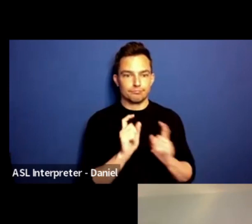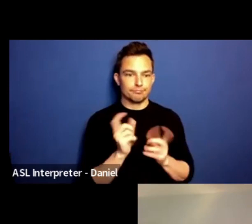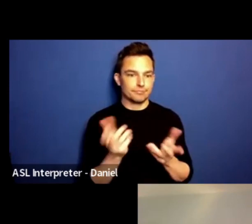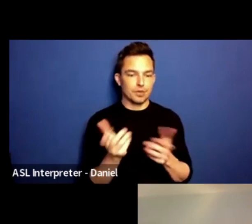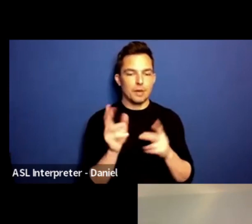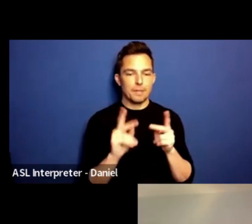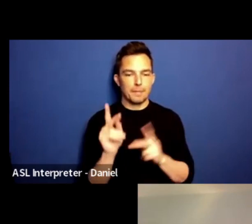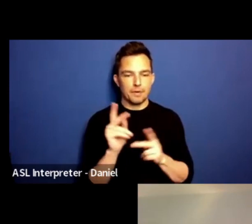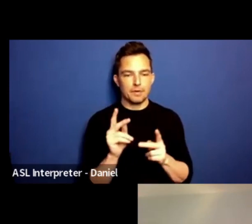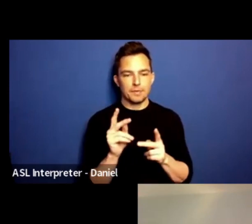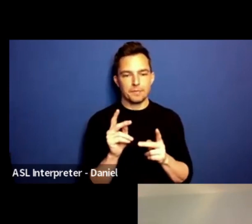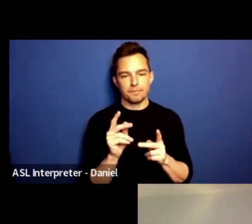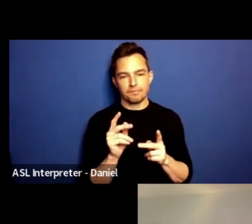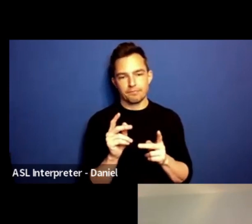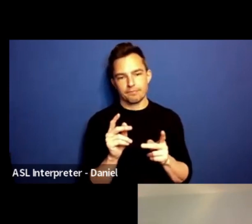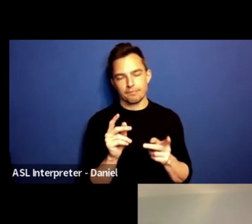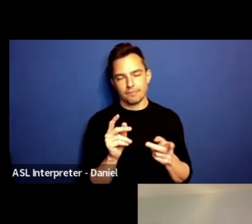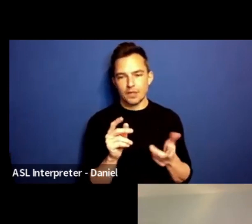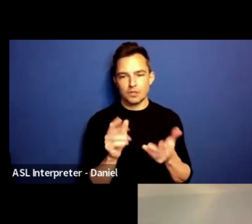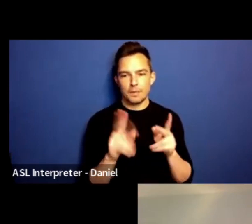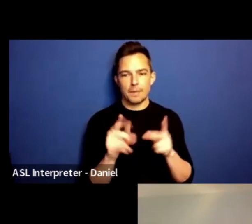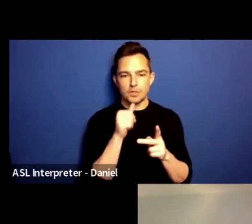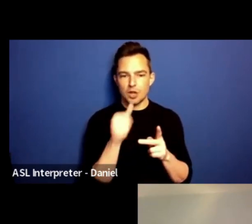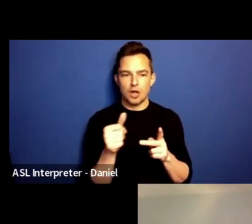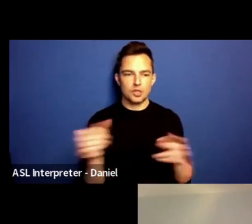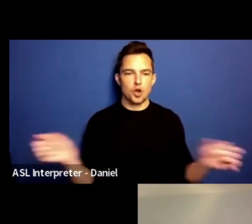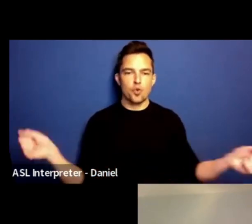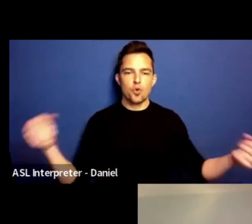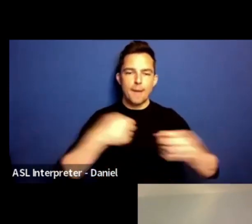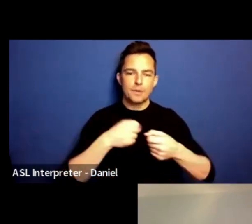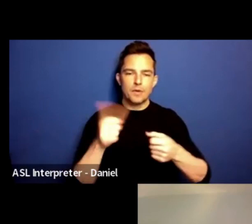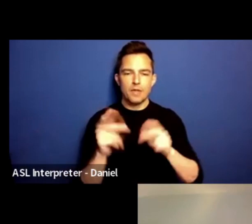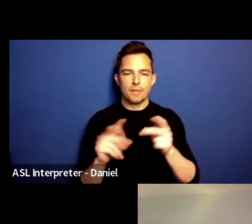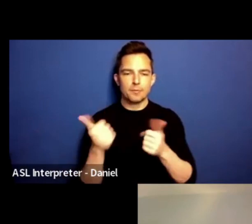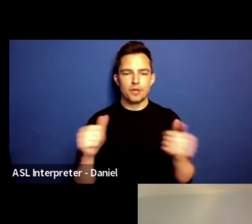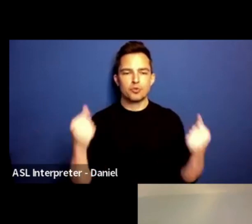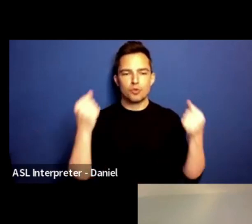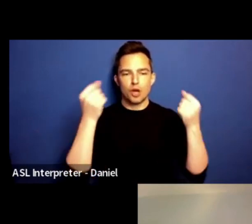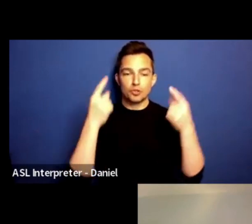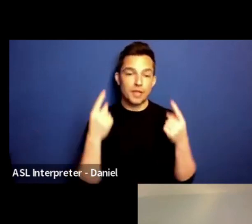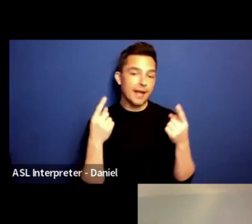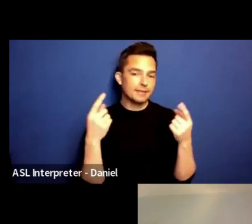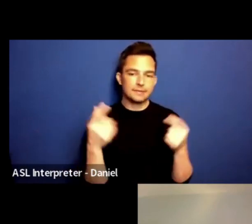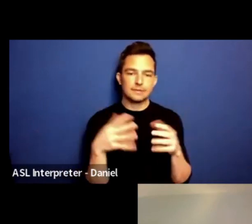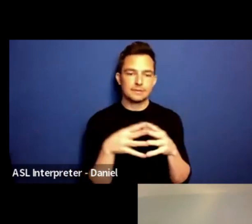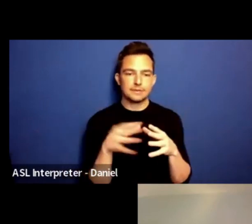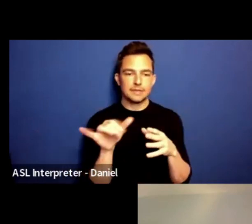the issue was that people are not robbed, wrapping their arms around these people understanding that, like you said, it's co occurring. It's